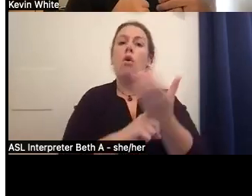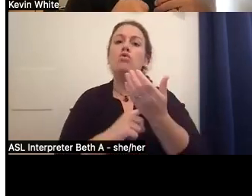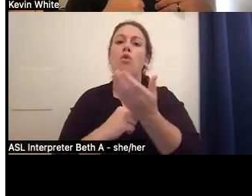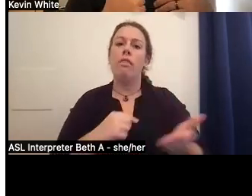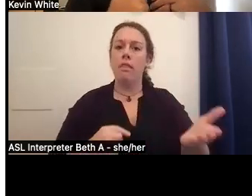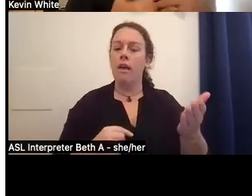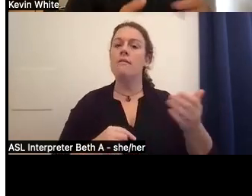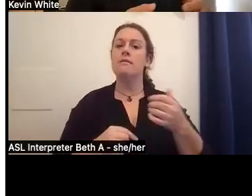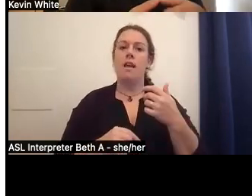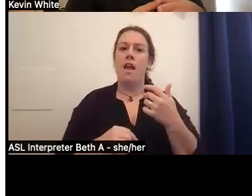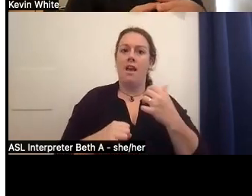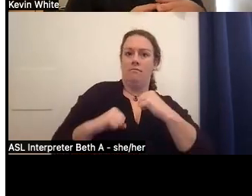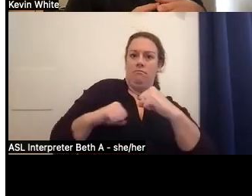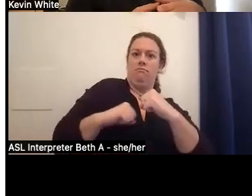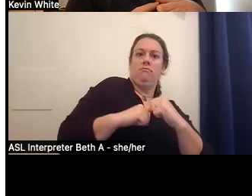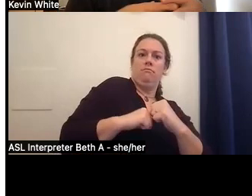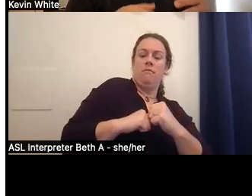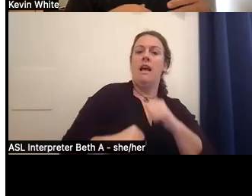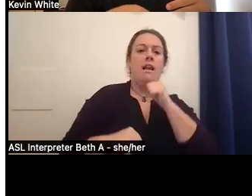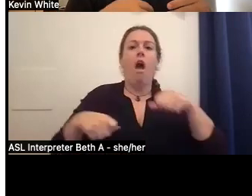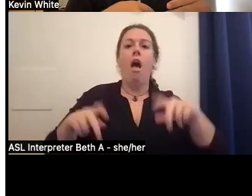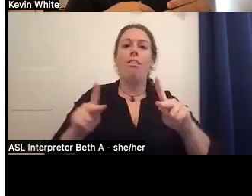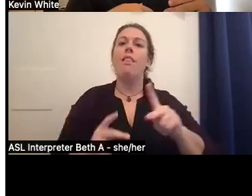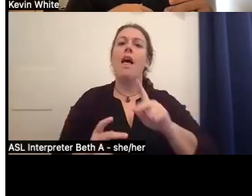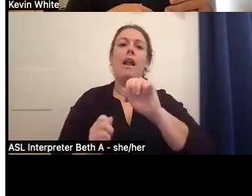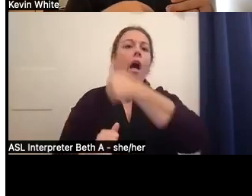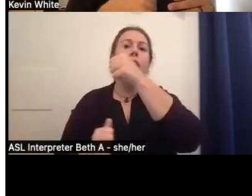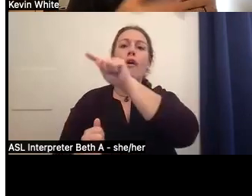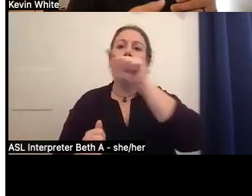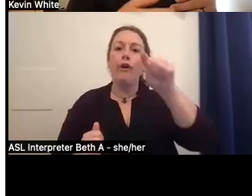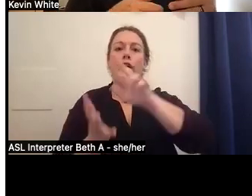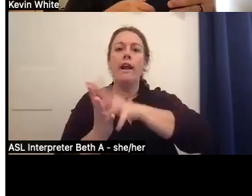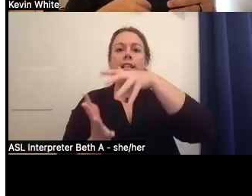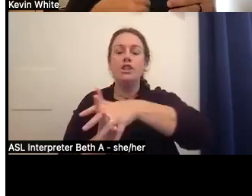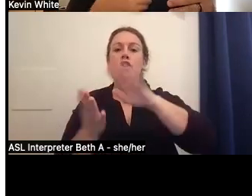from being accessed by Indigenous communities in order to retain the language in turn,